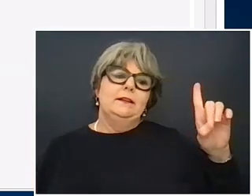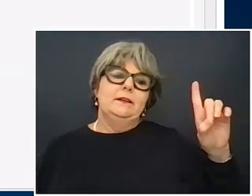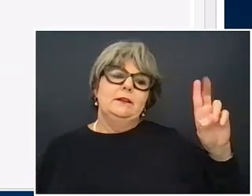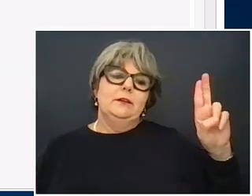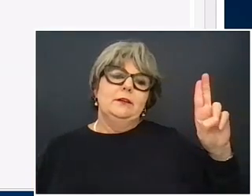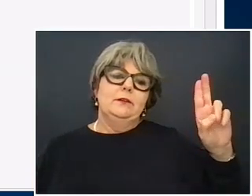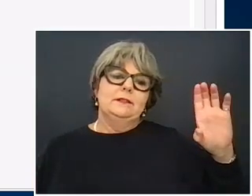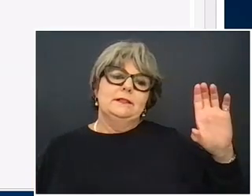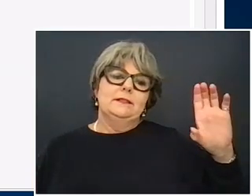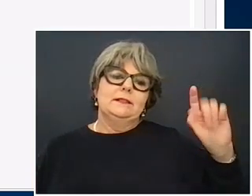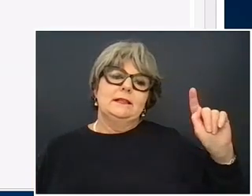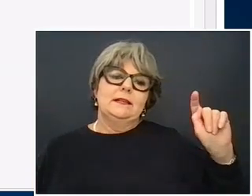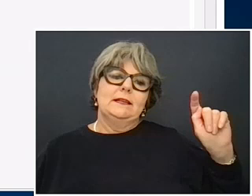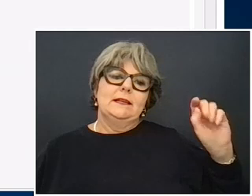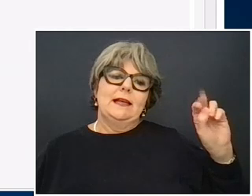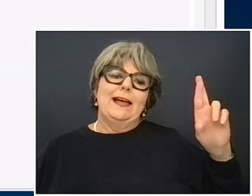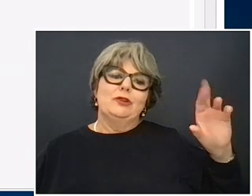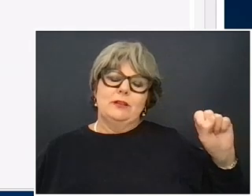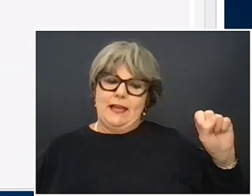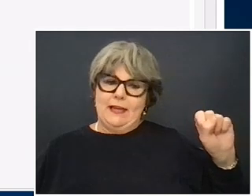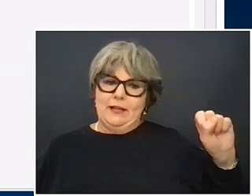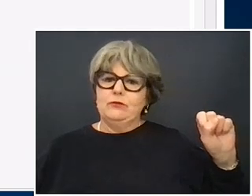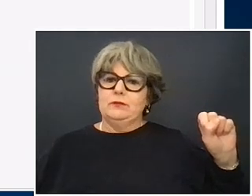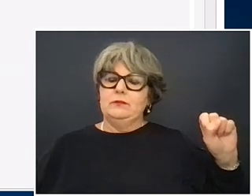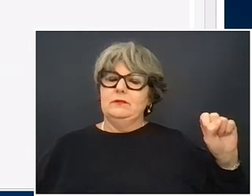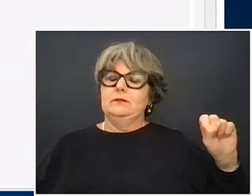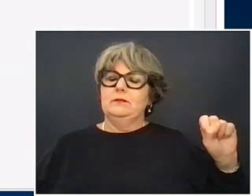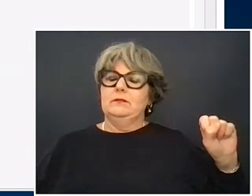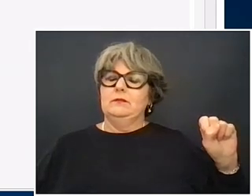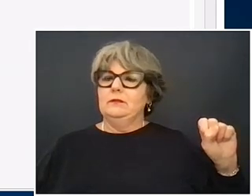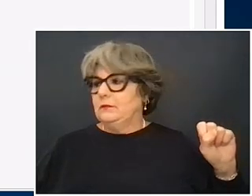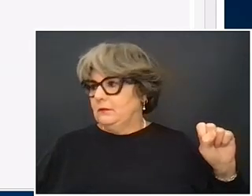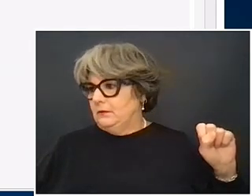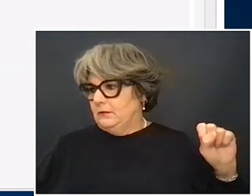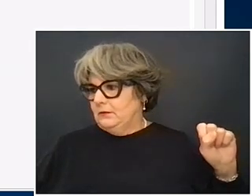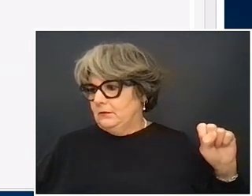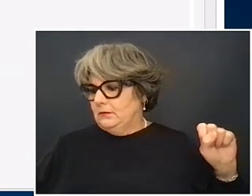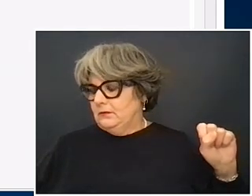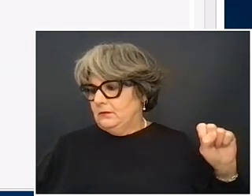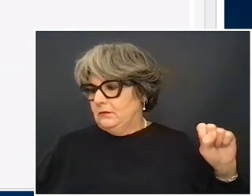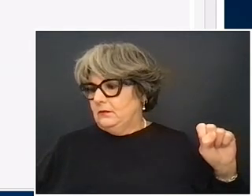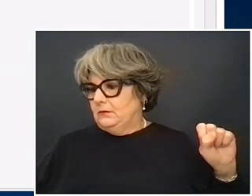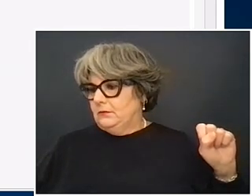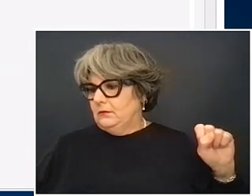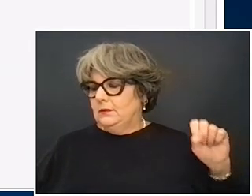discuss what's under 602- under 602.15 w